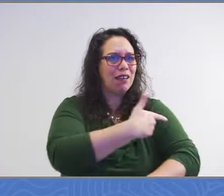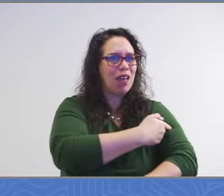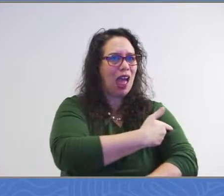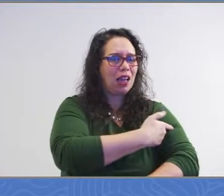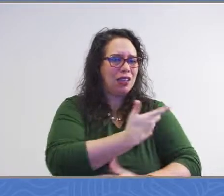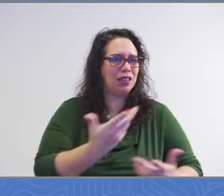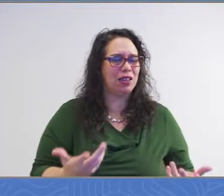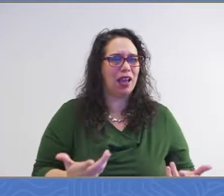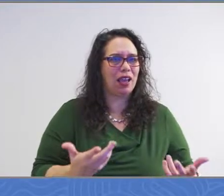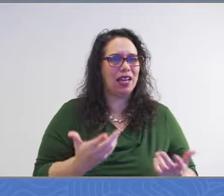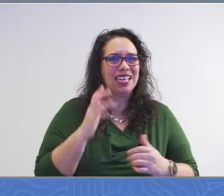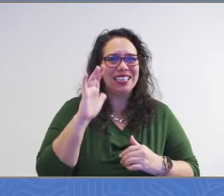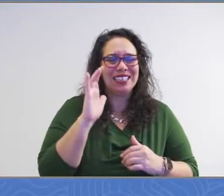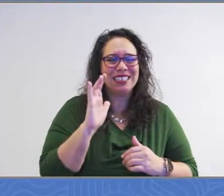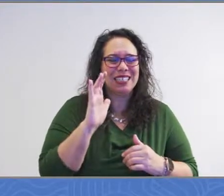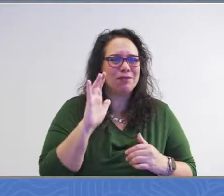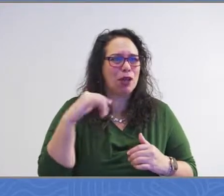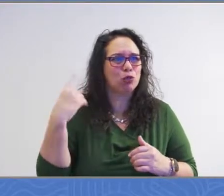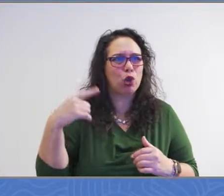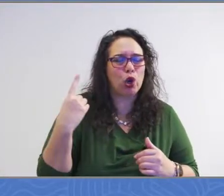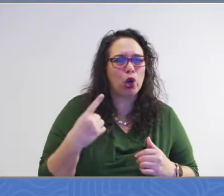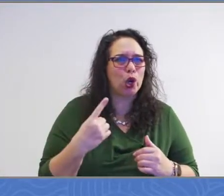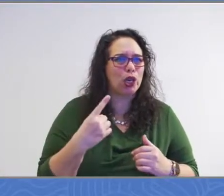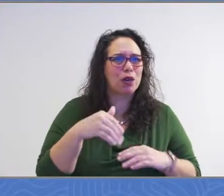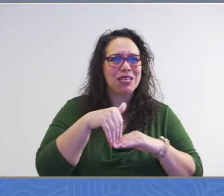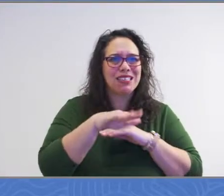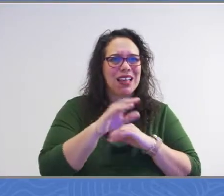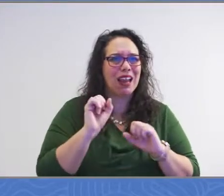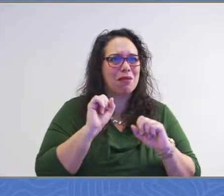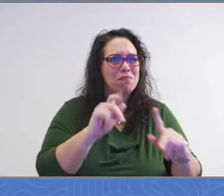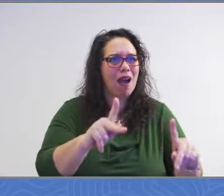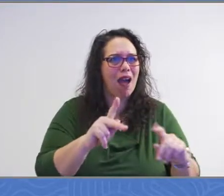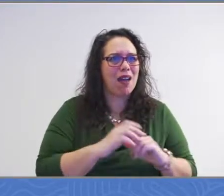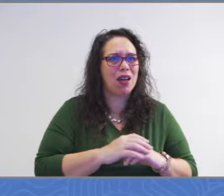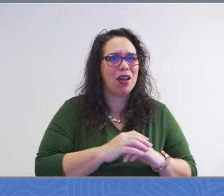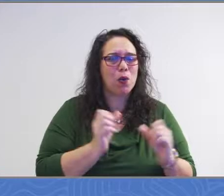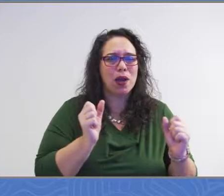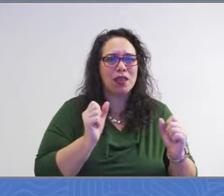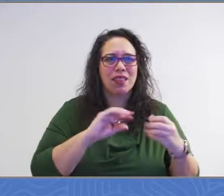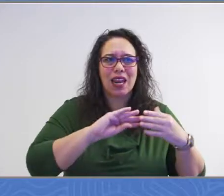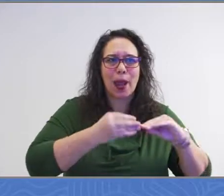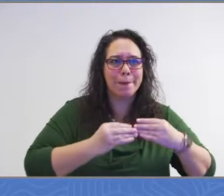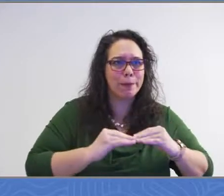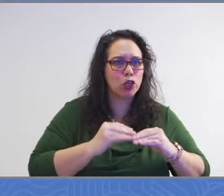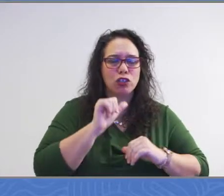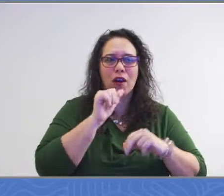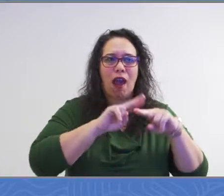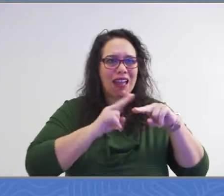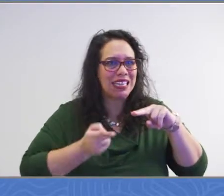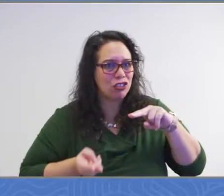It seems absurd to be sending us back when the numbers are not decreasing, but increasing.